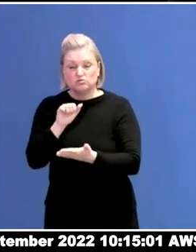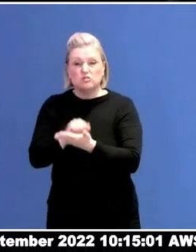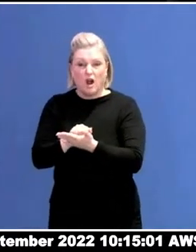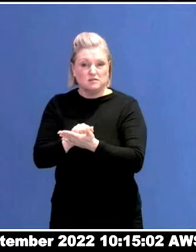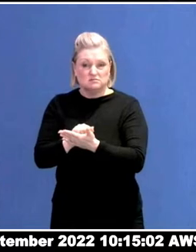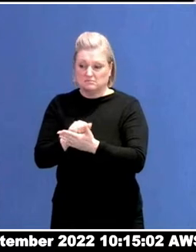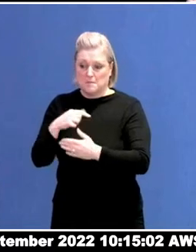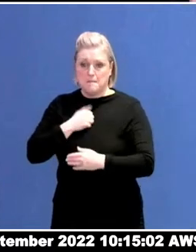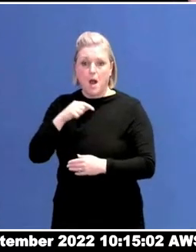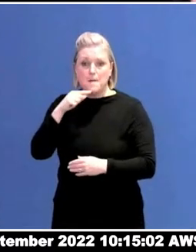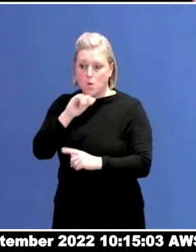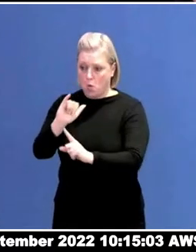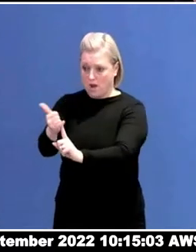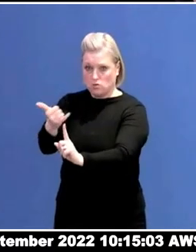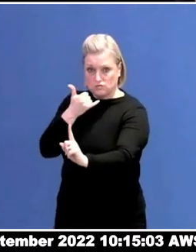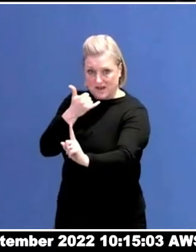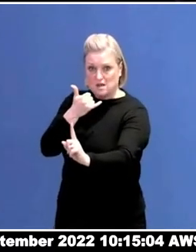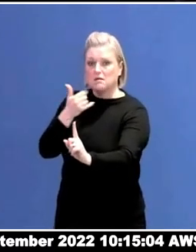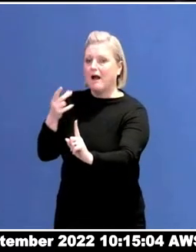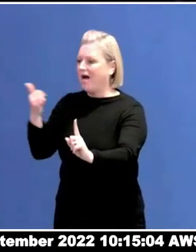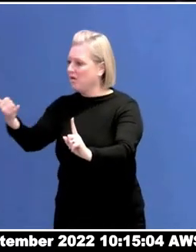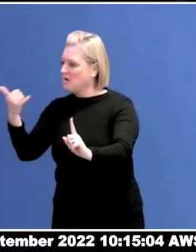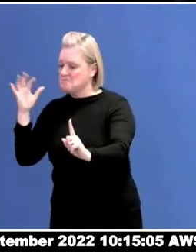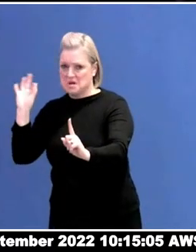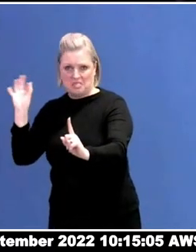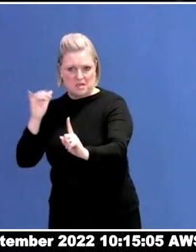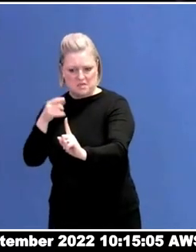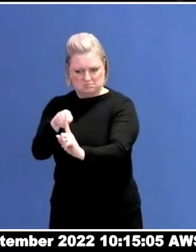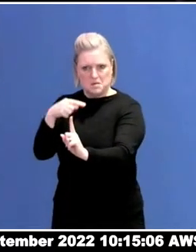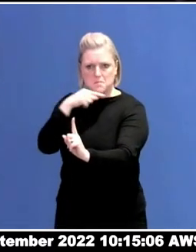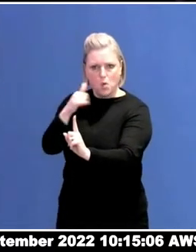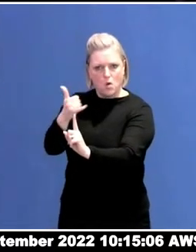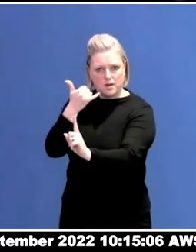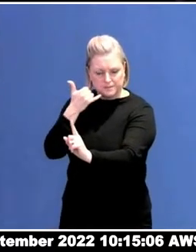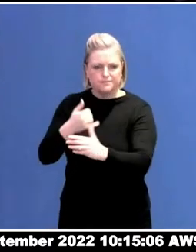How long after he told you this did you hear from anyone from the detention